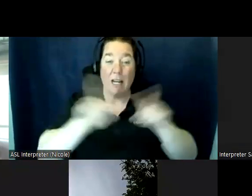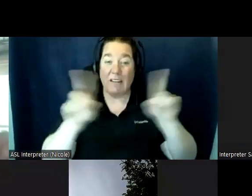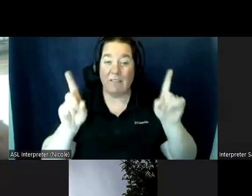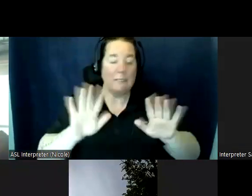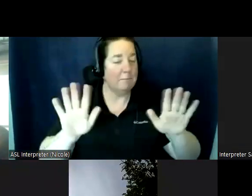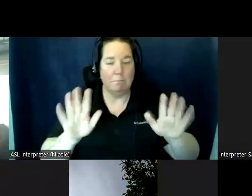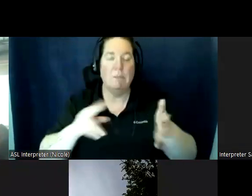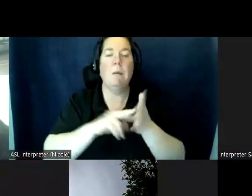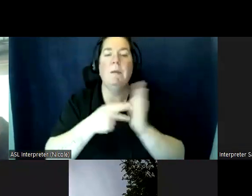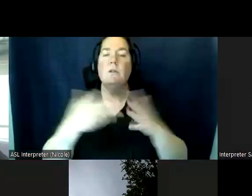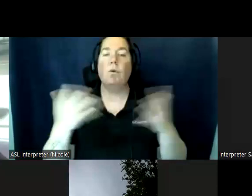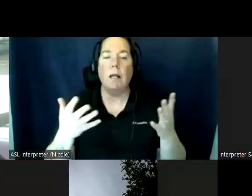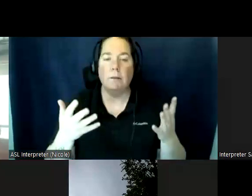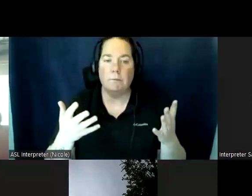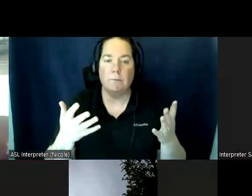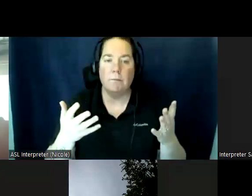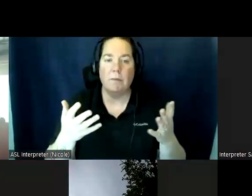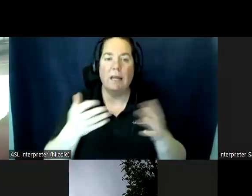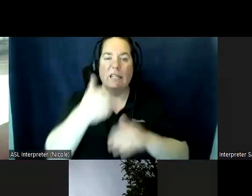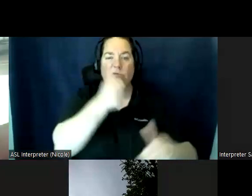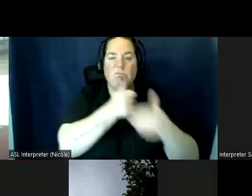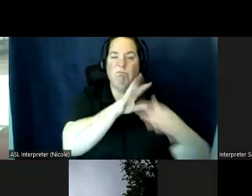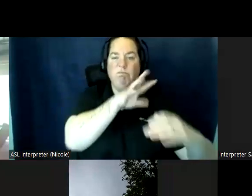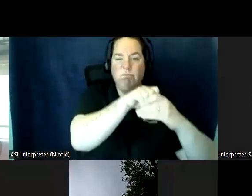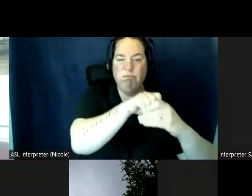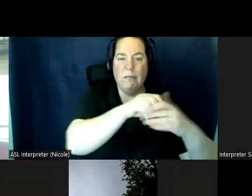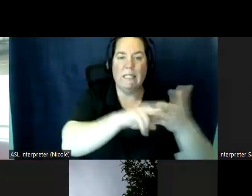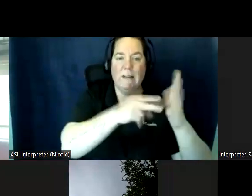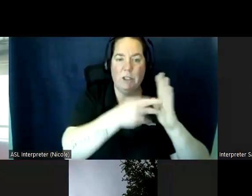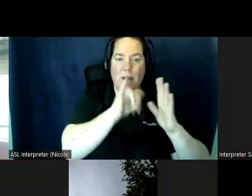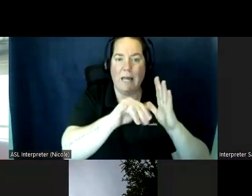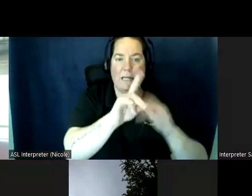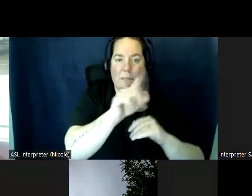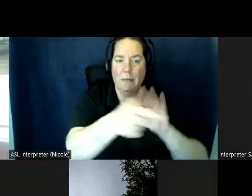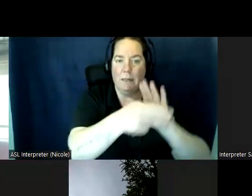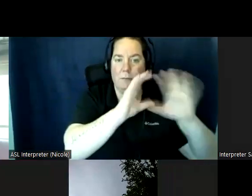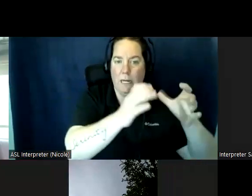means is that it's embedded in the definition of that disability category. So you're still talking